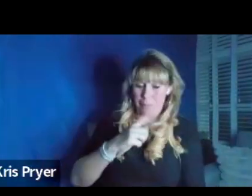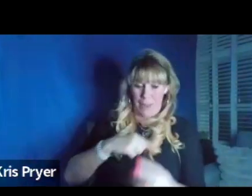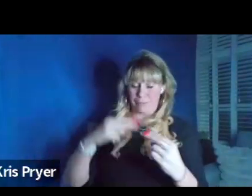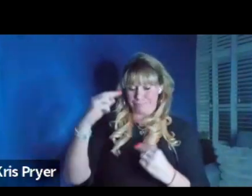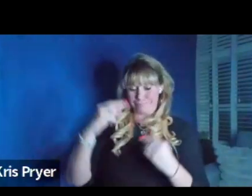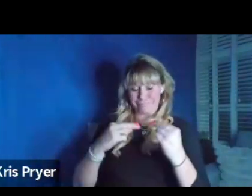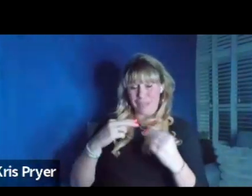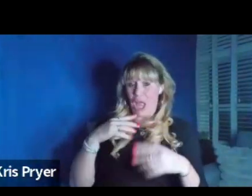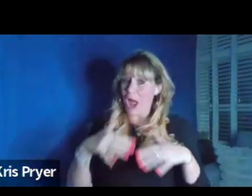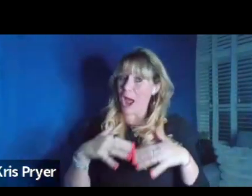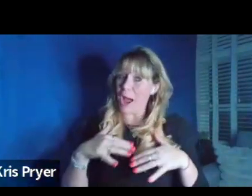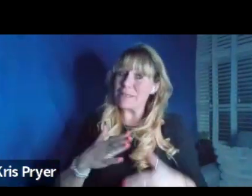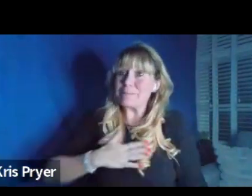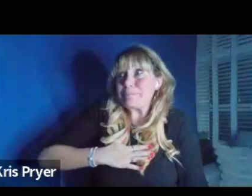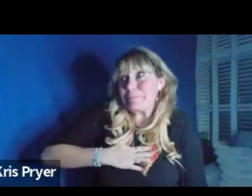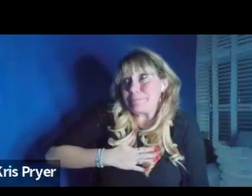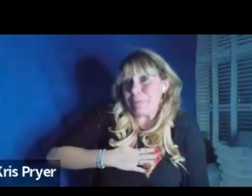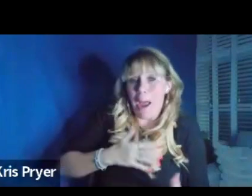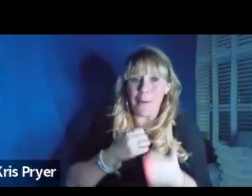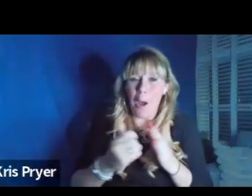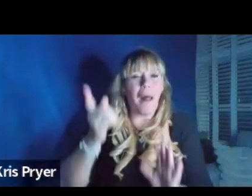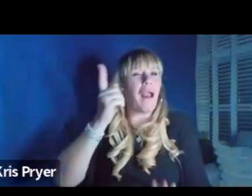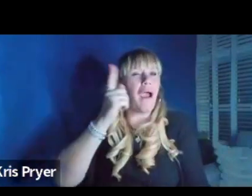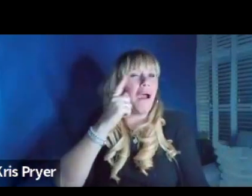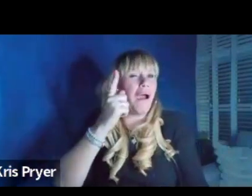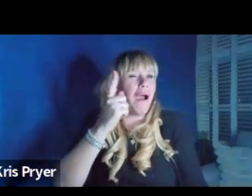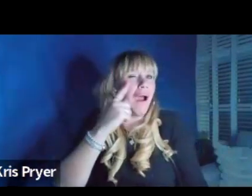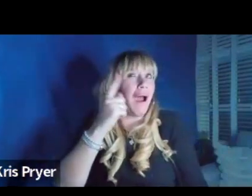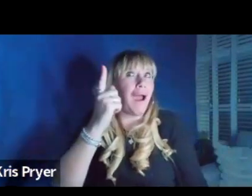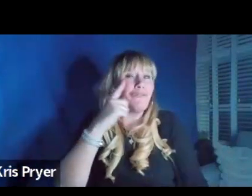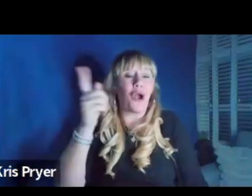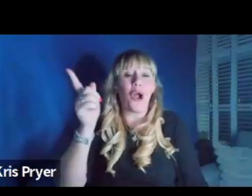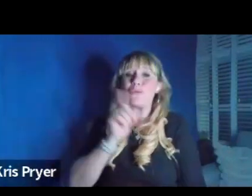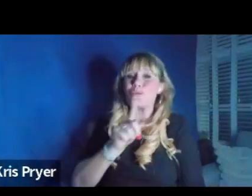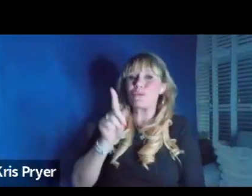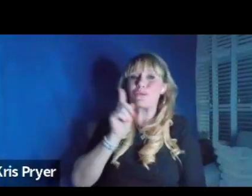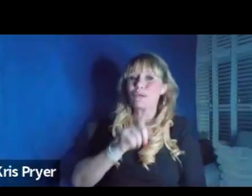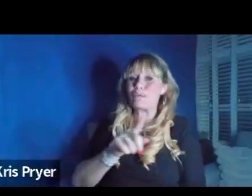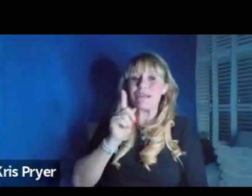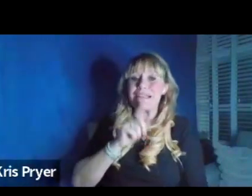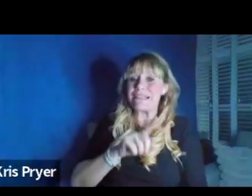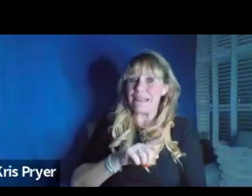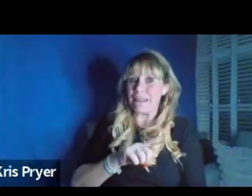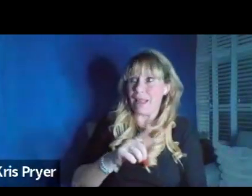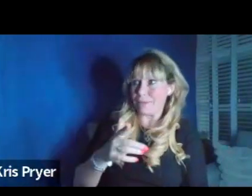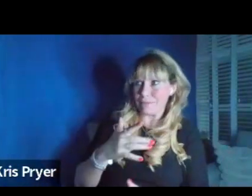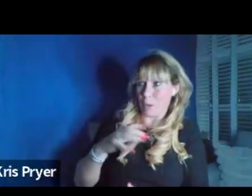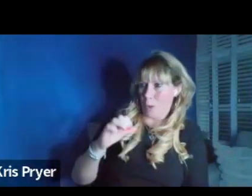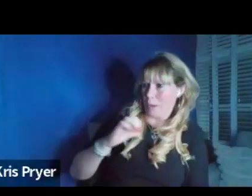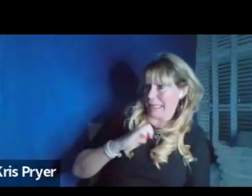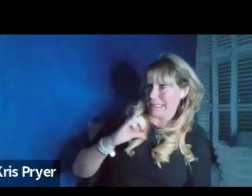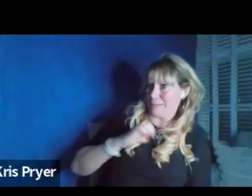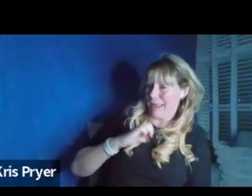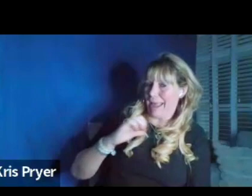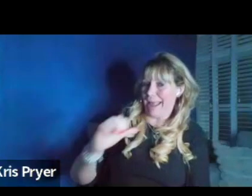For a certain sort of woman who may never once suspect The lust we feel for her is not politically correct